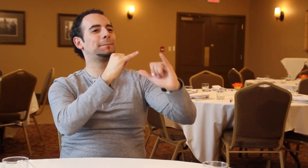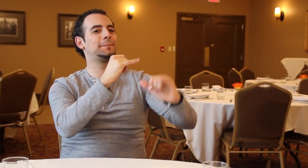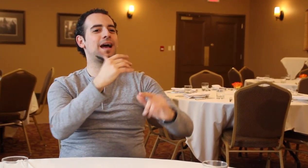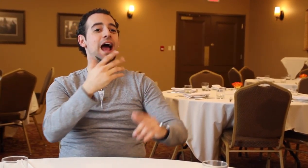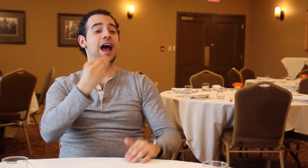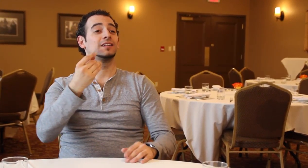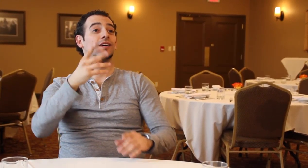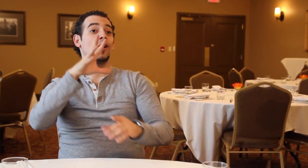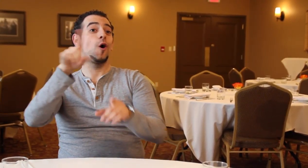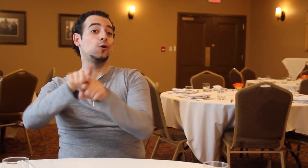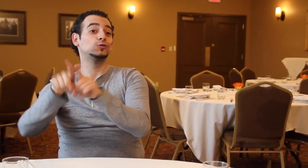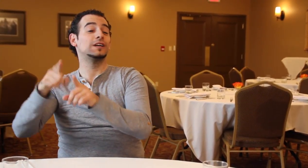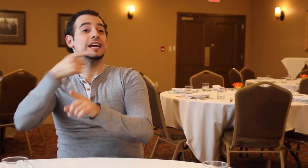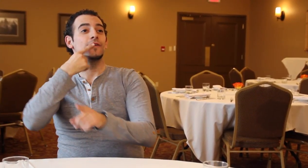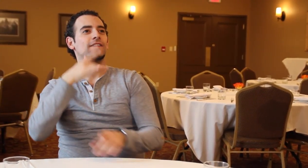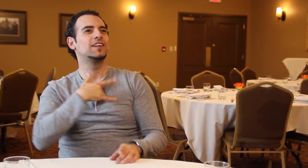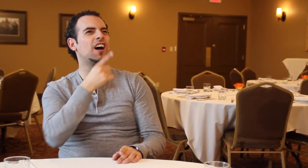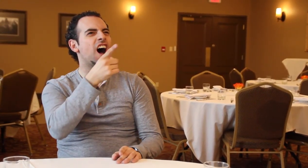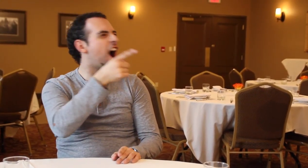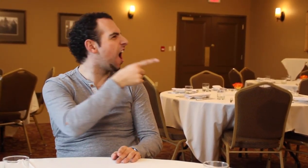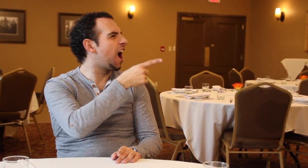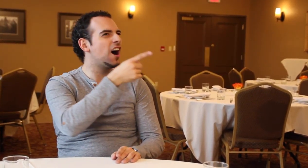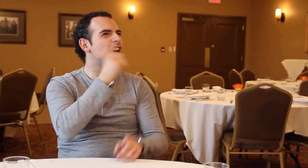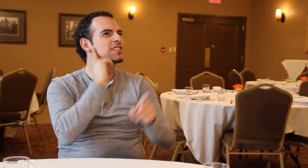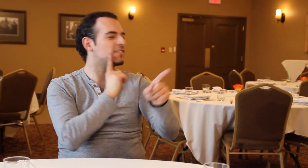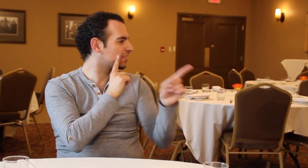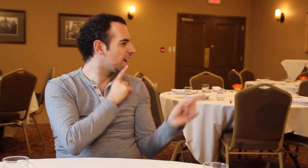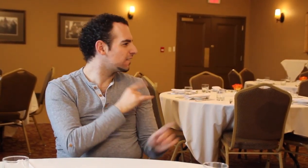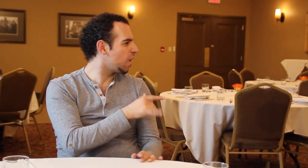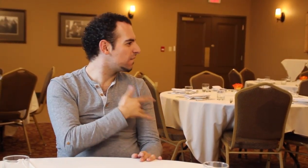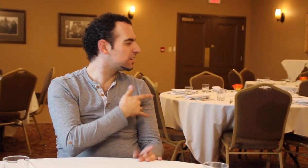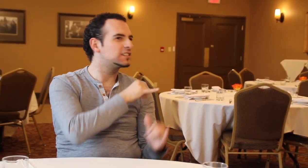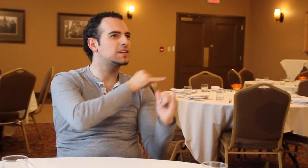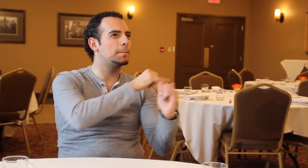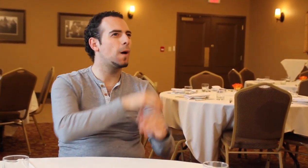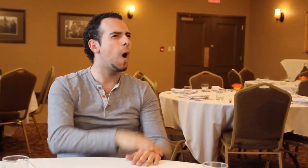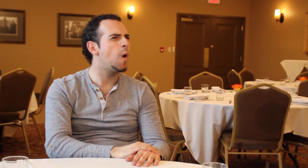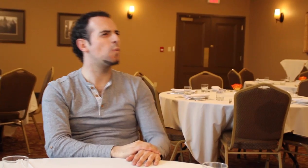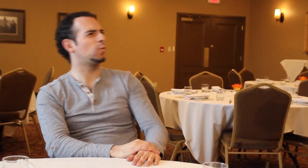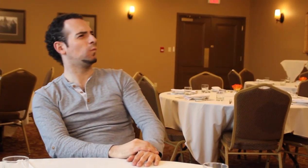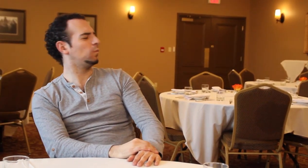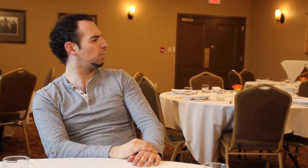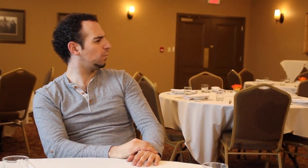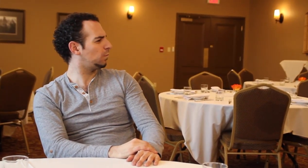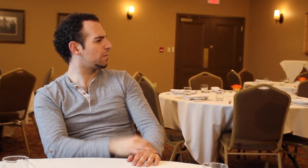In the same way that a deaf audience or patron will go to a show which features deaf actors